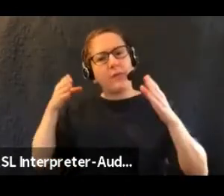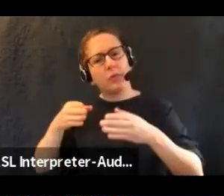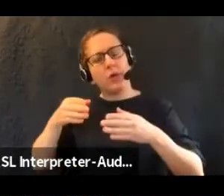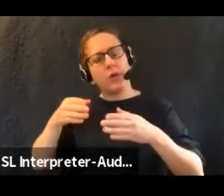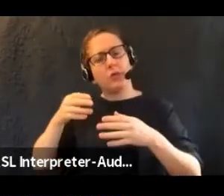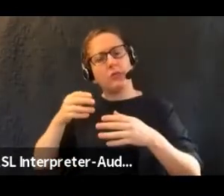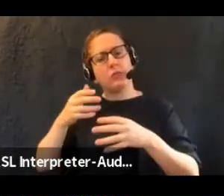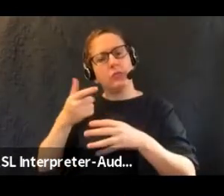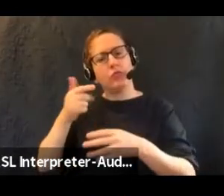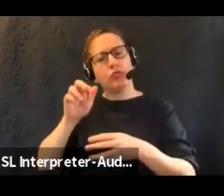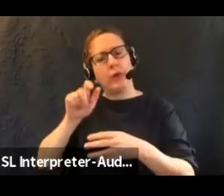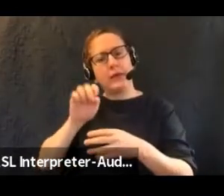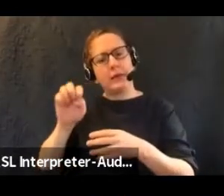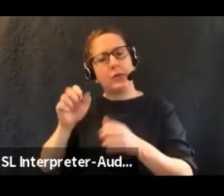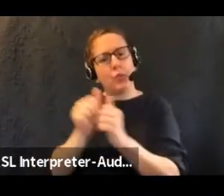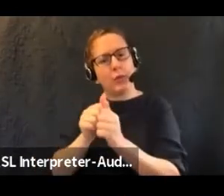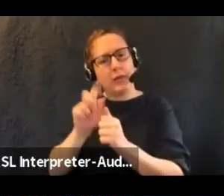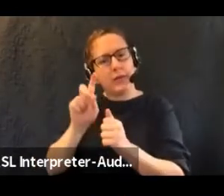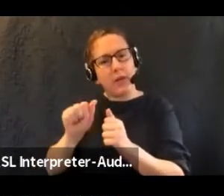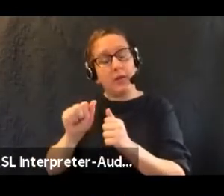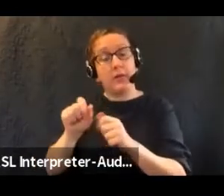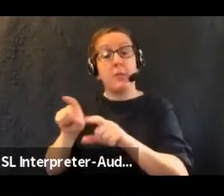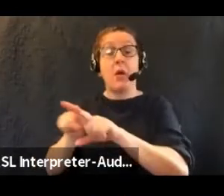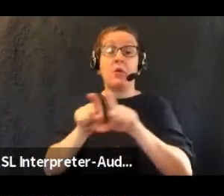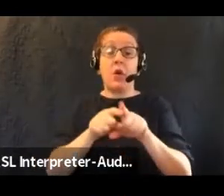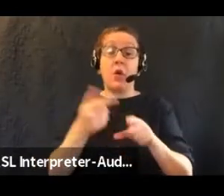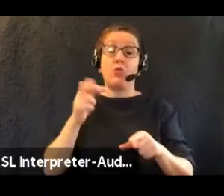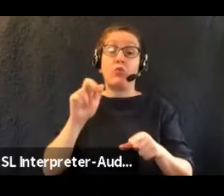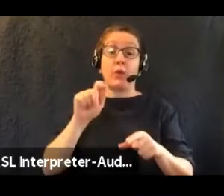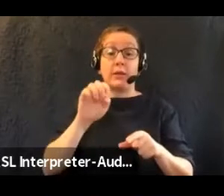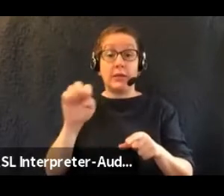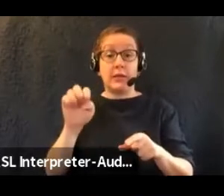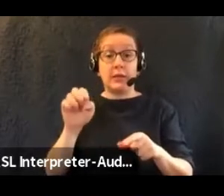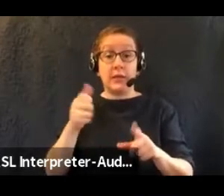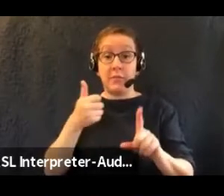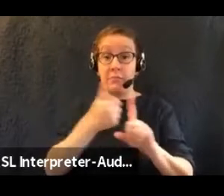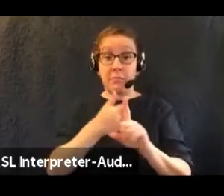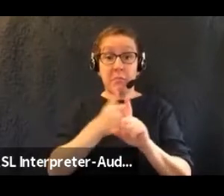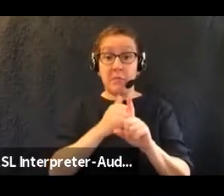but there's also focusing on grantees who may not be disabled but are addressing disability